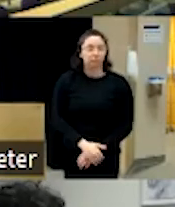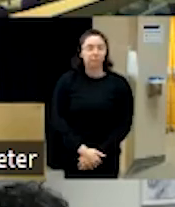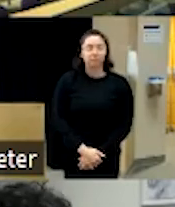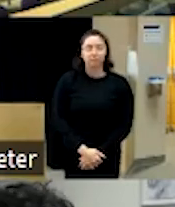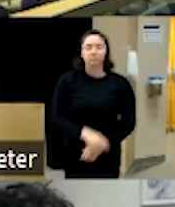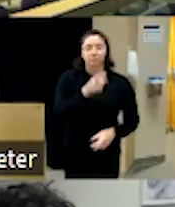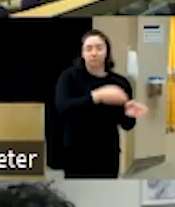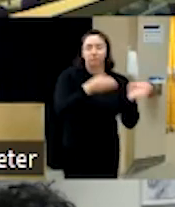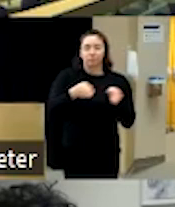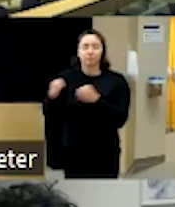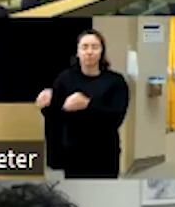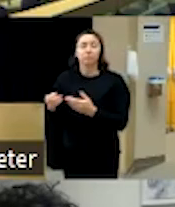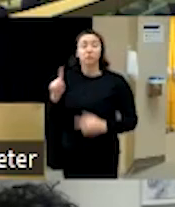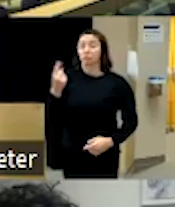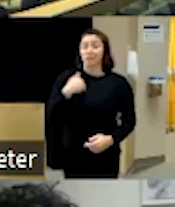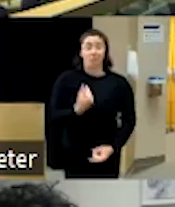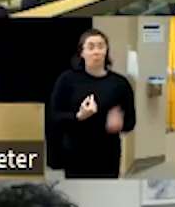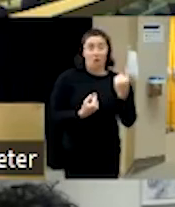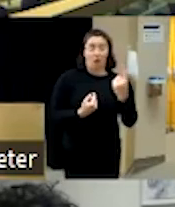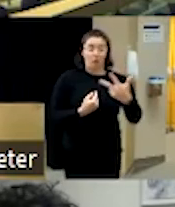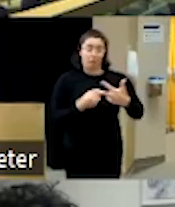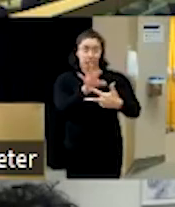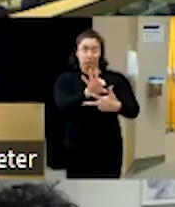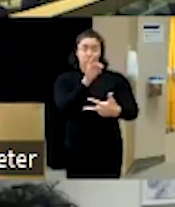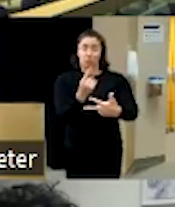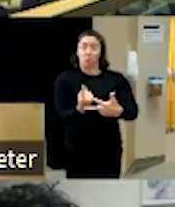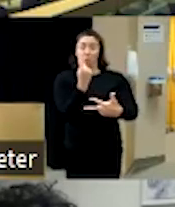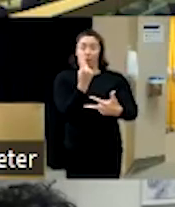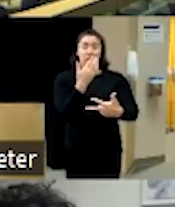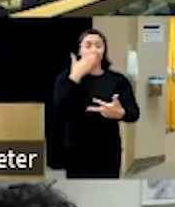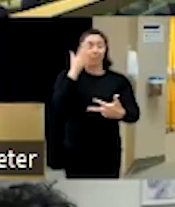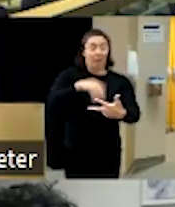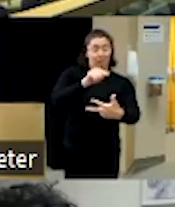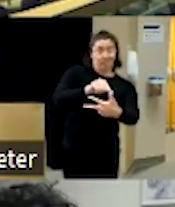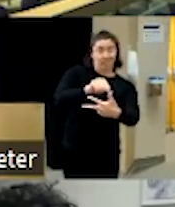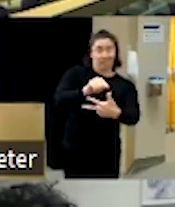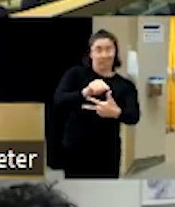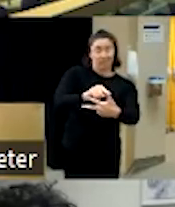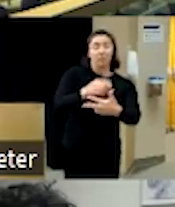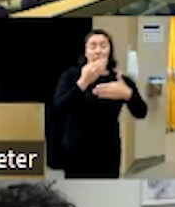um if if you just have one so if you have a bad Hardware or prone Hardware at Birth and you have